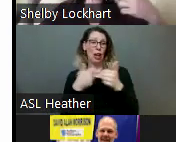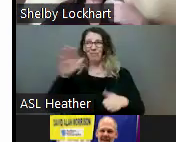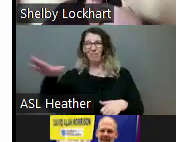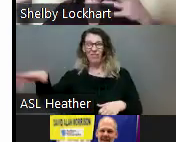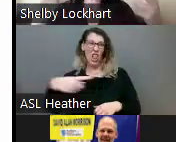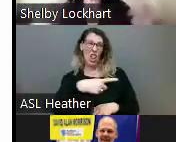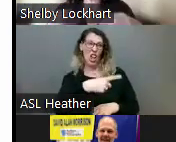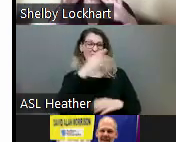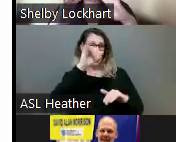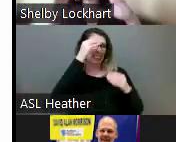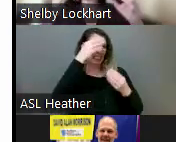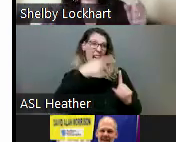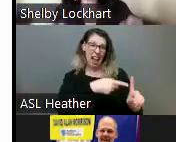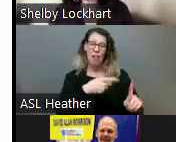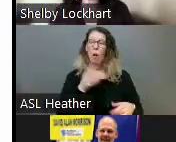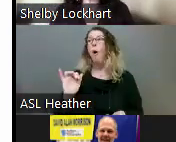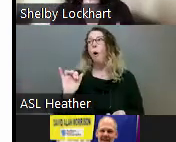what do you notice or wonder? O,h we have a Monday morning